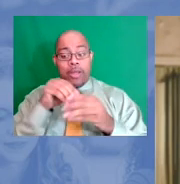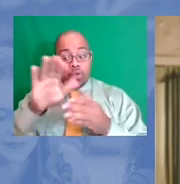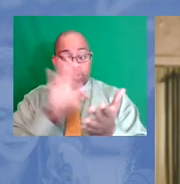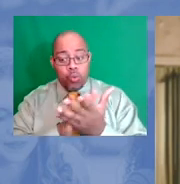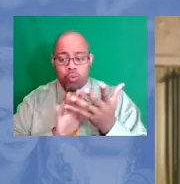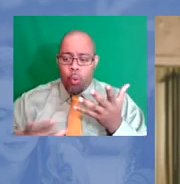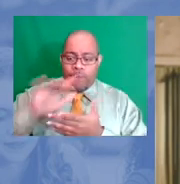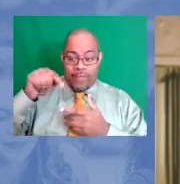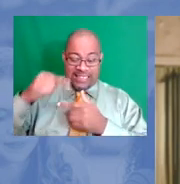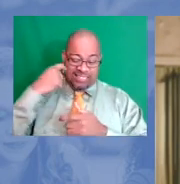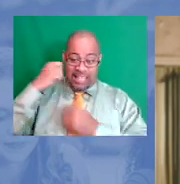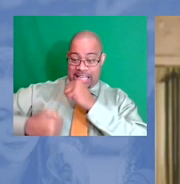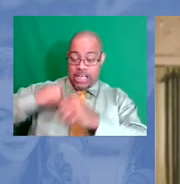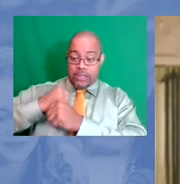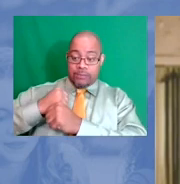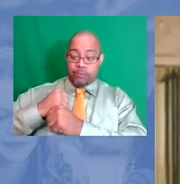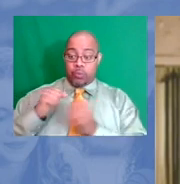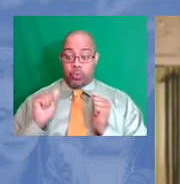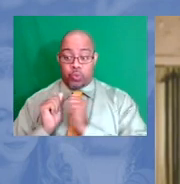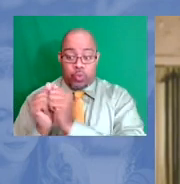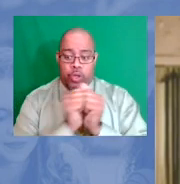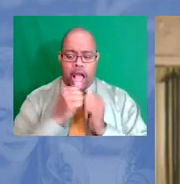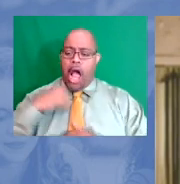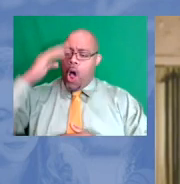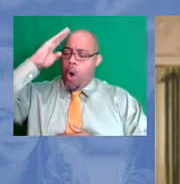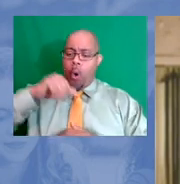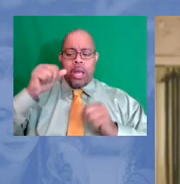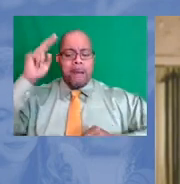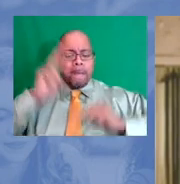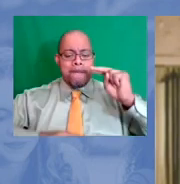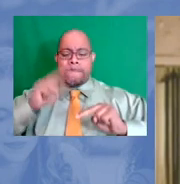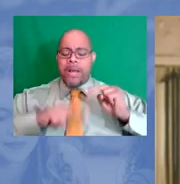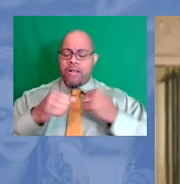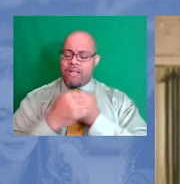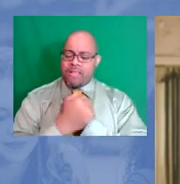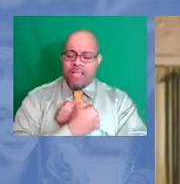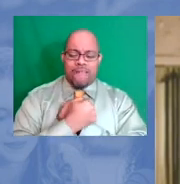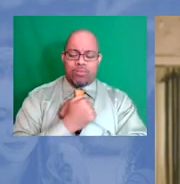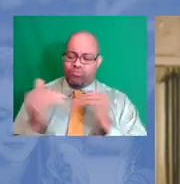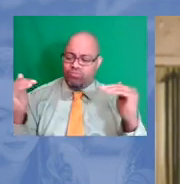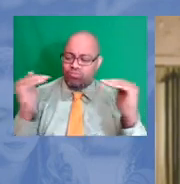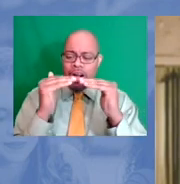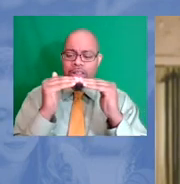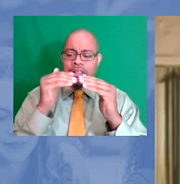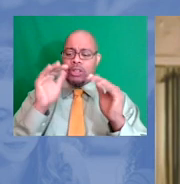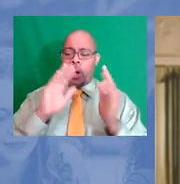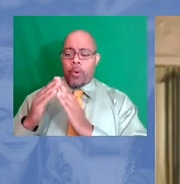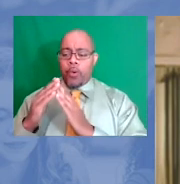TOGETHER, I KNOW THAT WE WILL BUILD THE LOVING, JUST COMMUNITIES THAT EVERY STUDENT DESERVES.